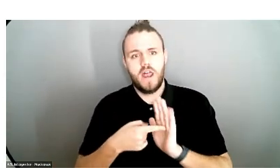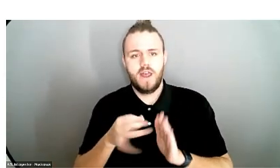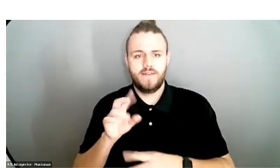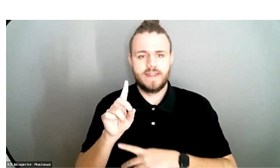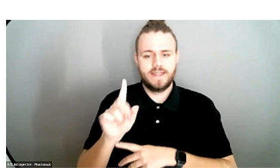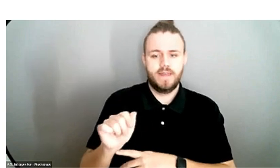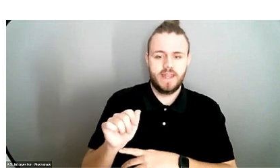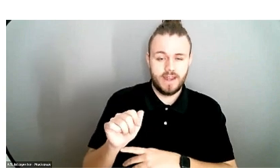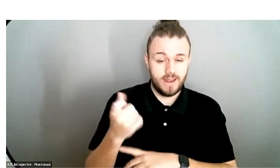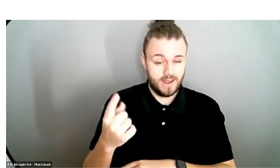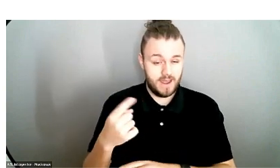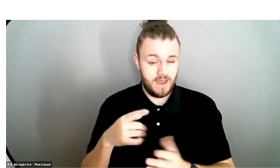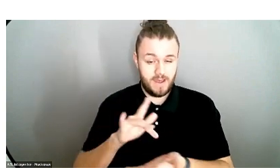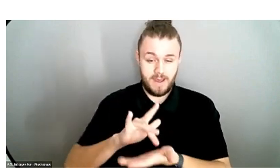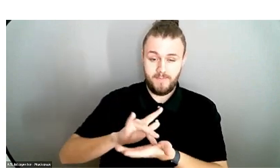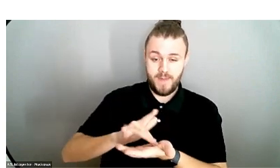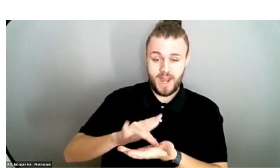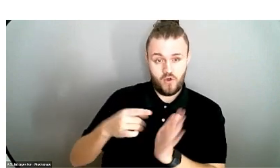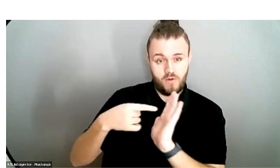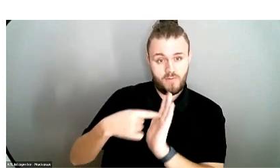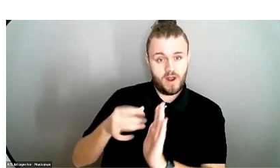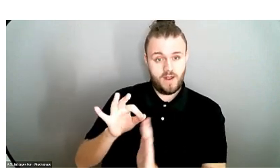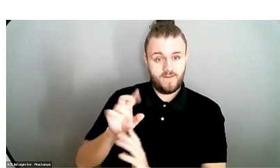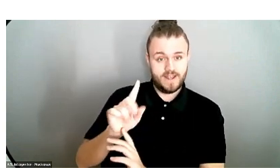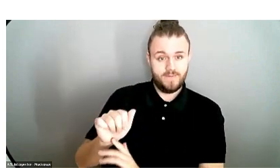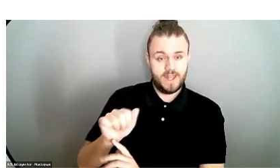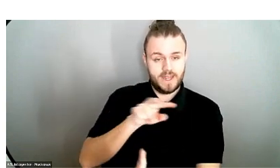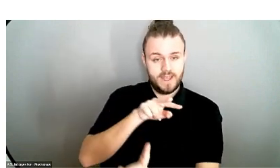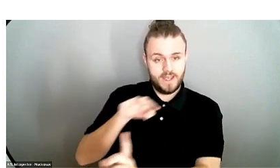The medical model of disability is espoused by